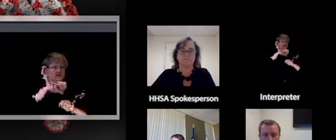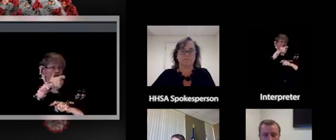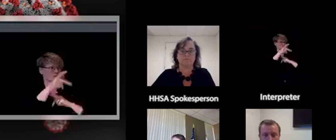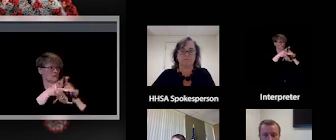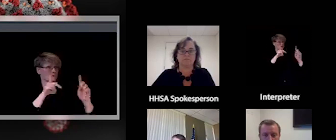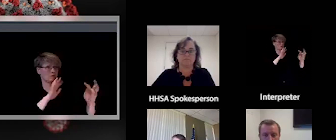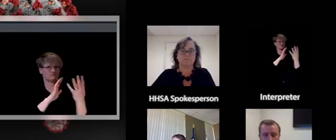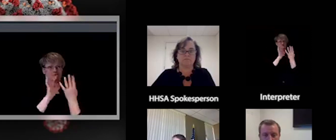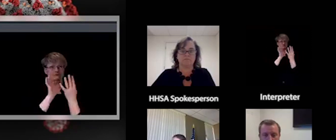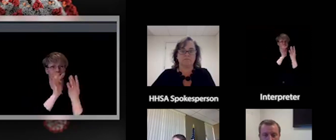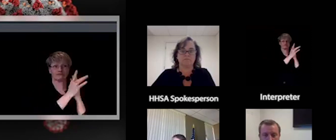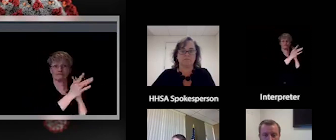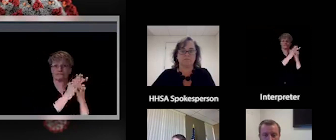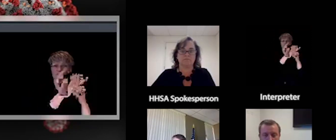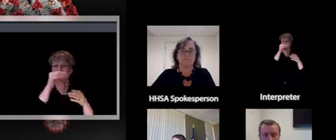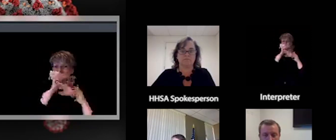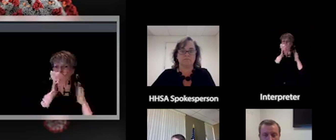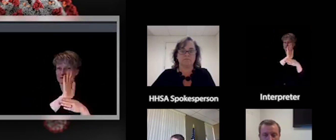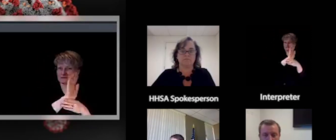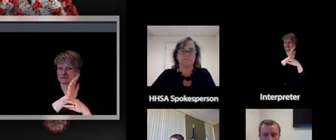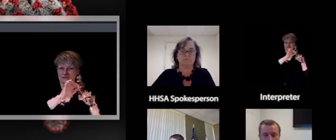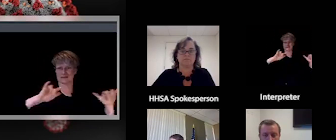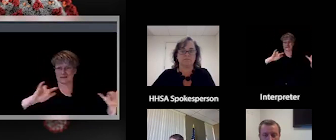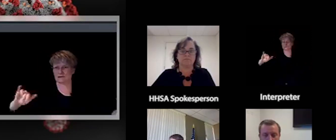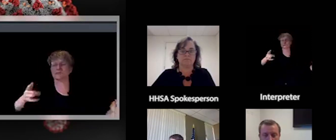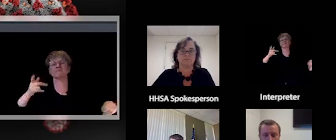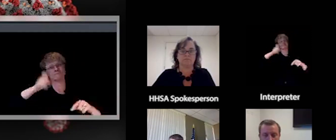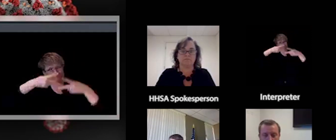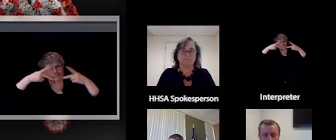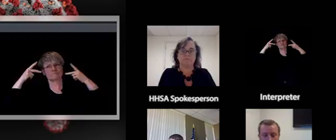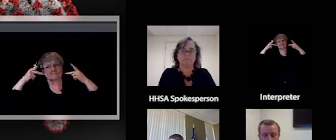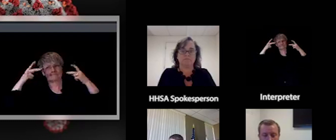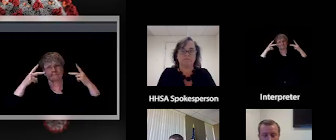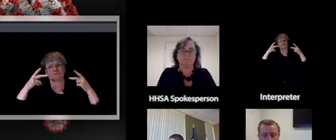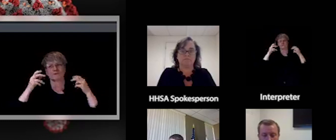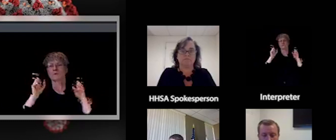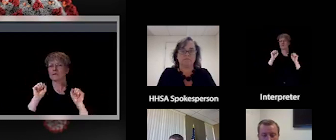to businesses. Those are some of the thing we can do. It’s great that everyone can